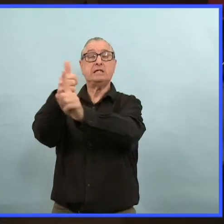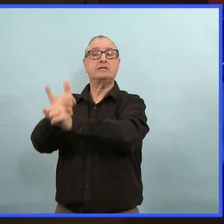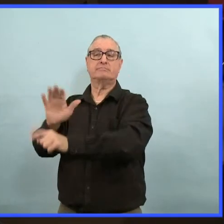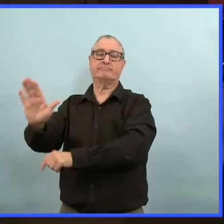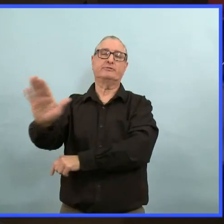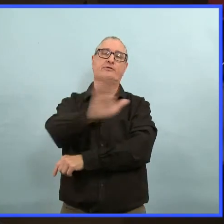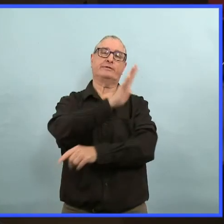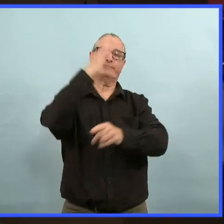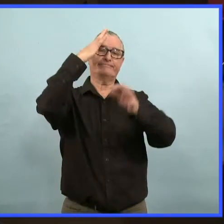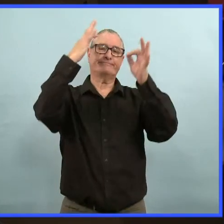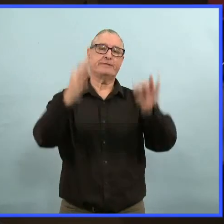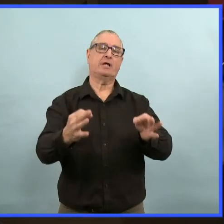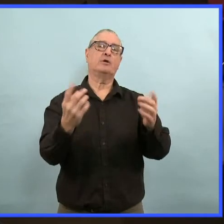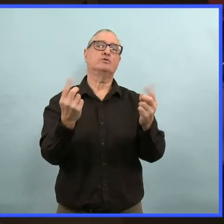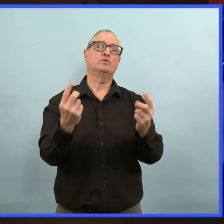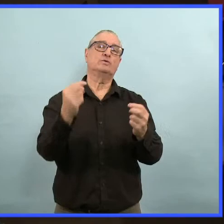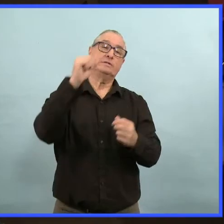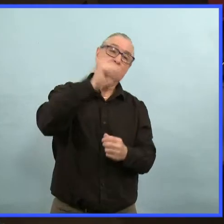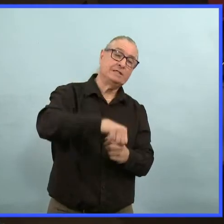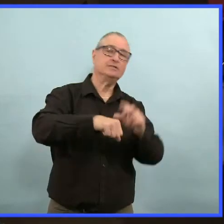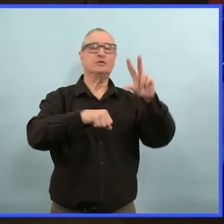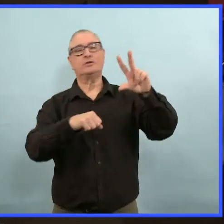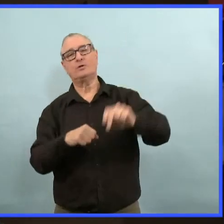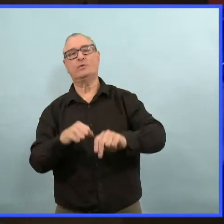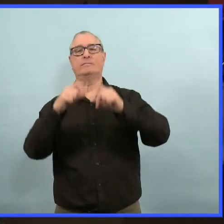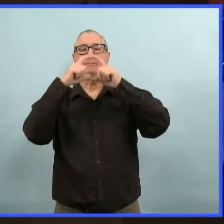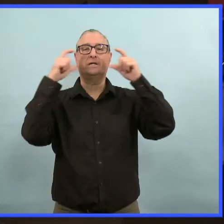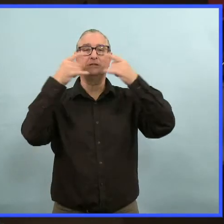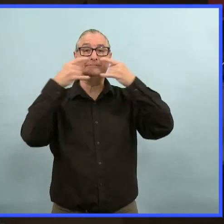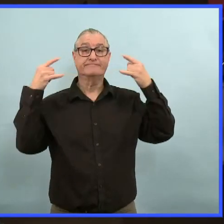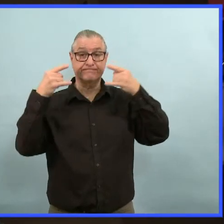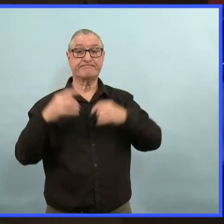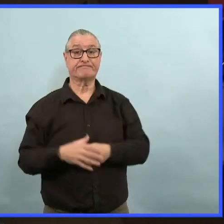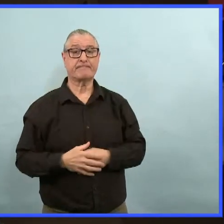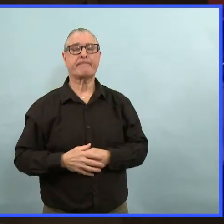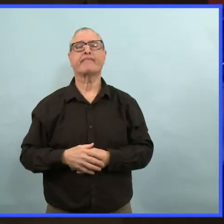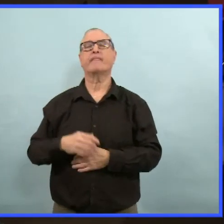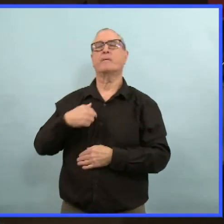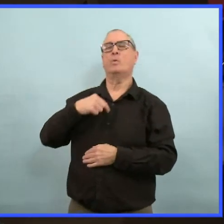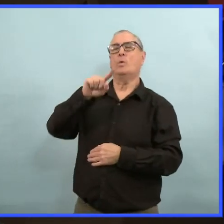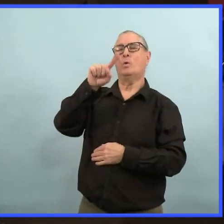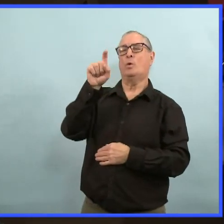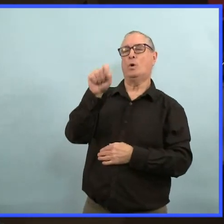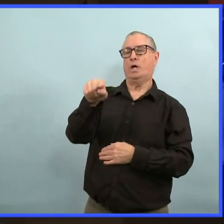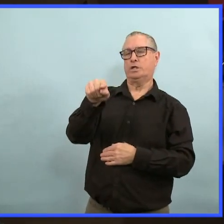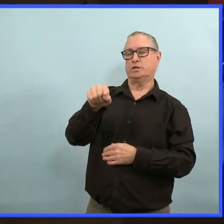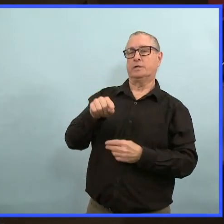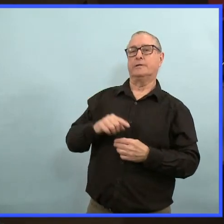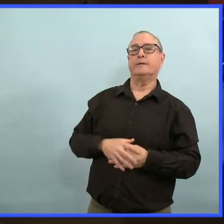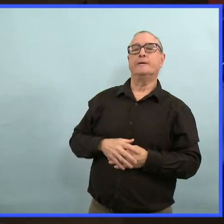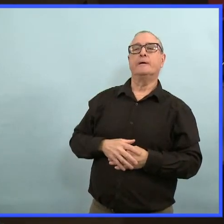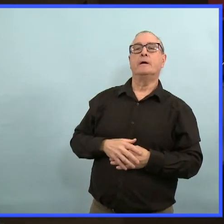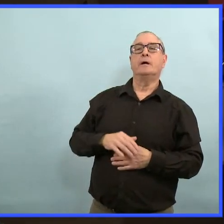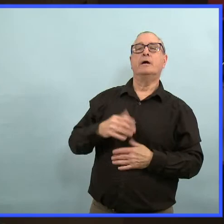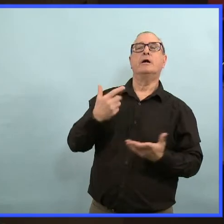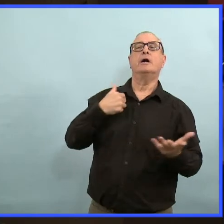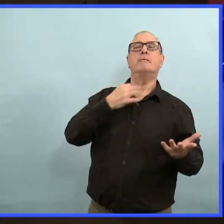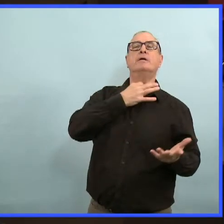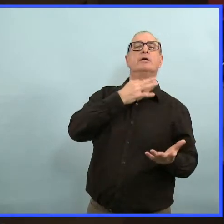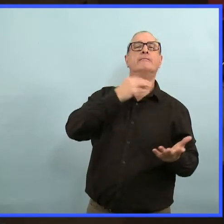is that the same sort of advice you're sending out to general employers around the province